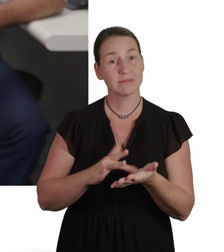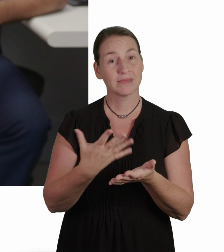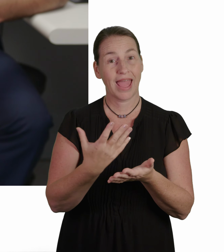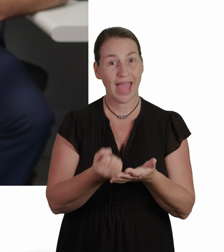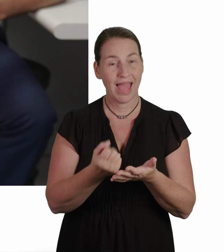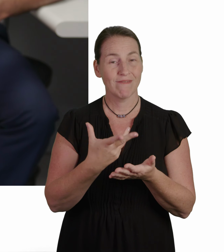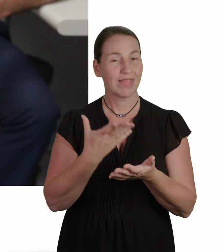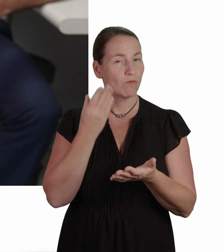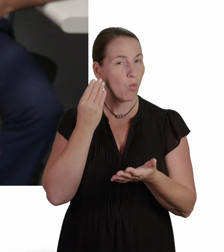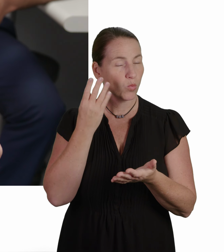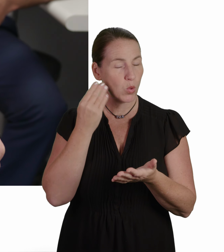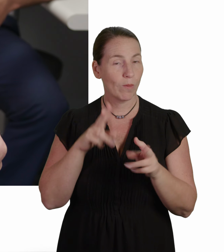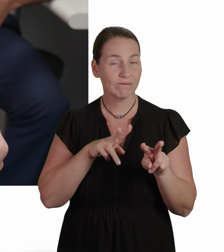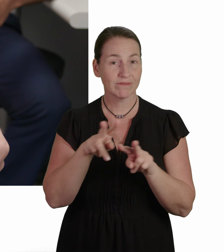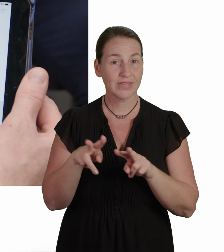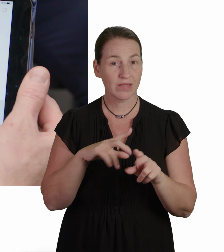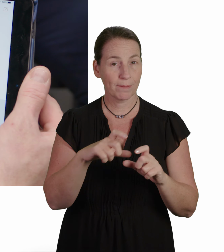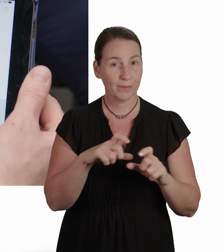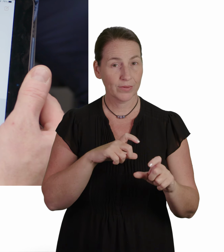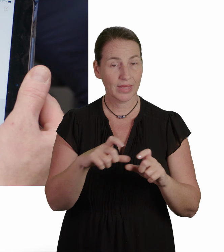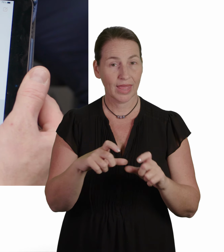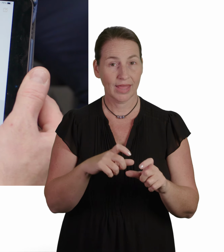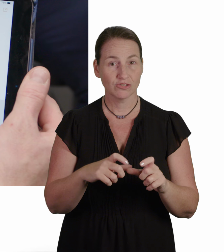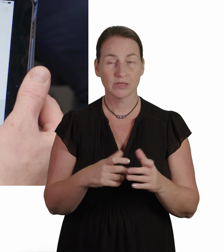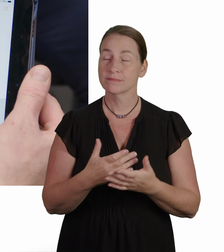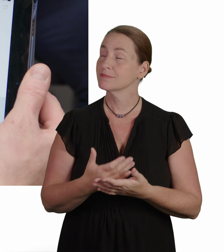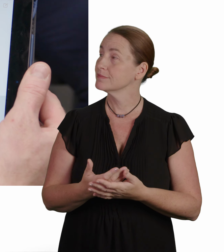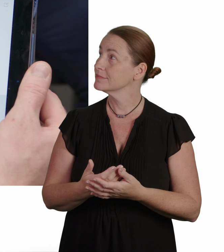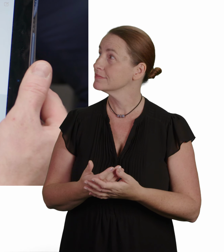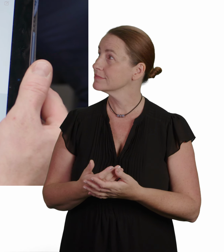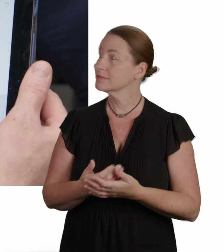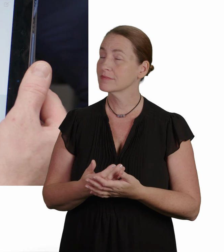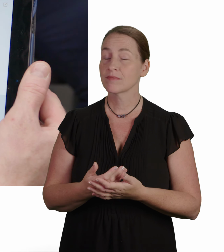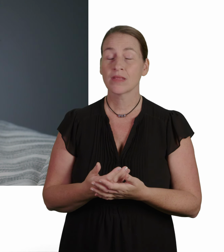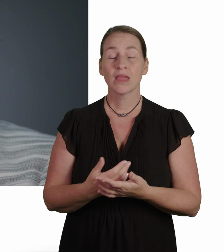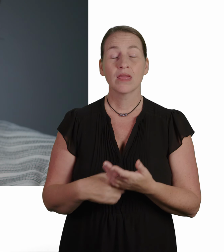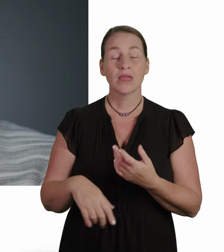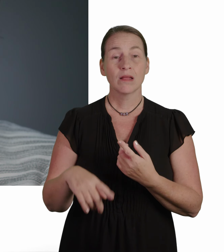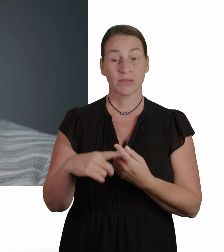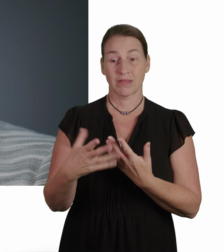as well as video communication. We also have whiteboard